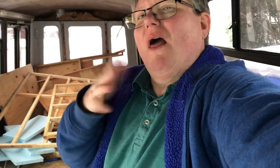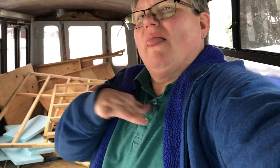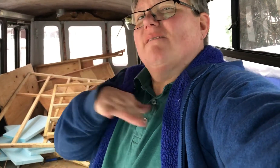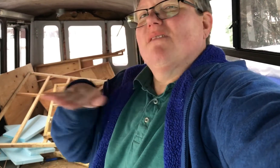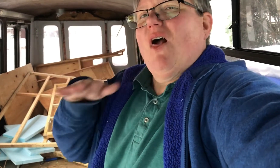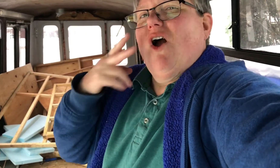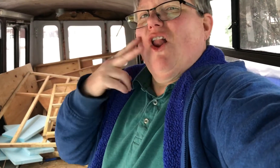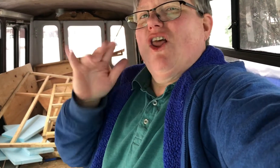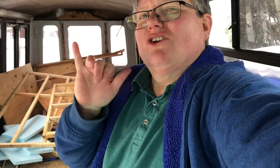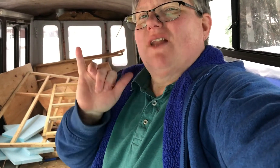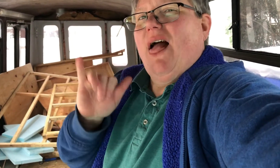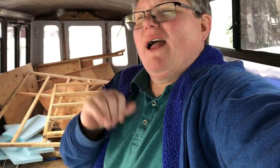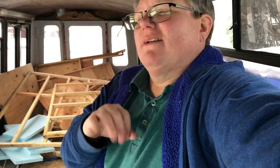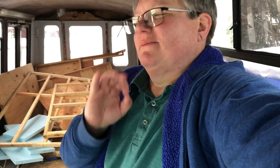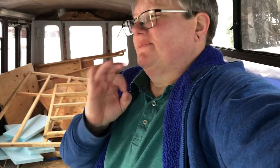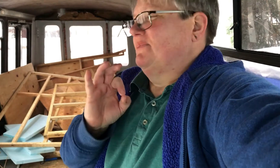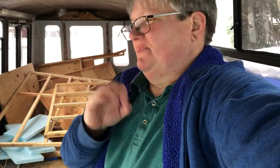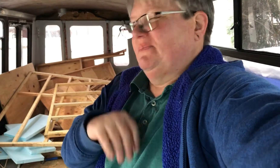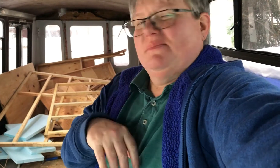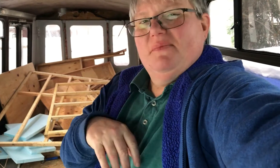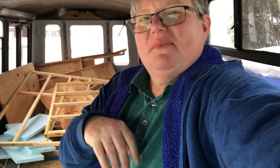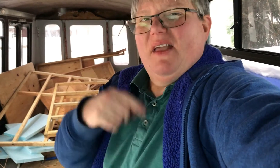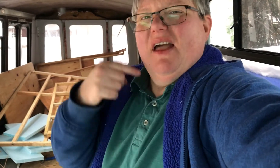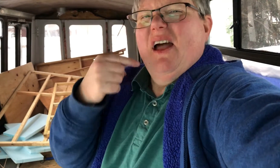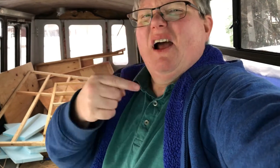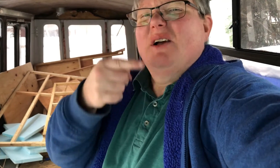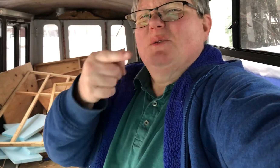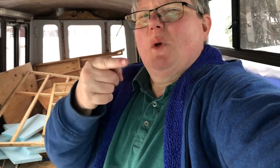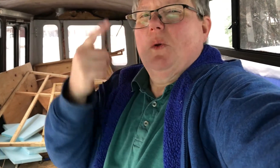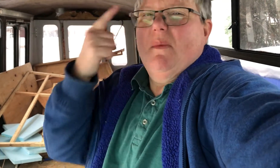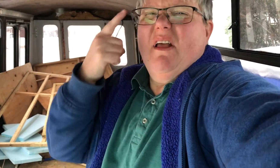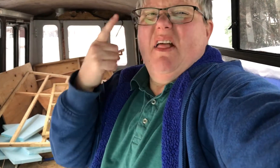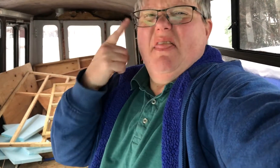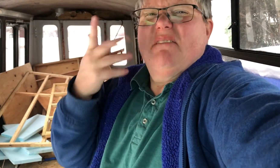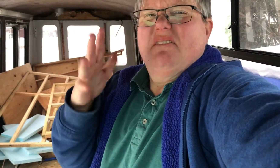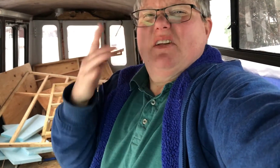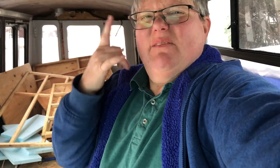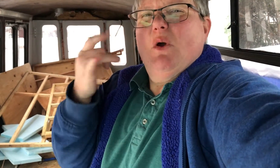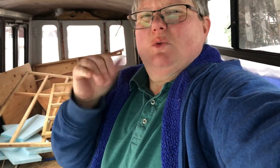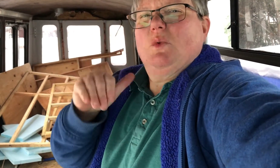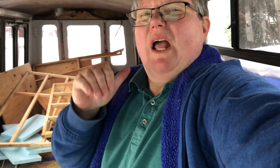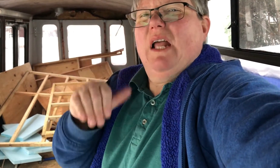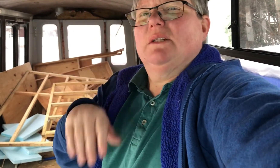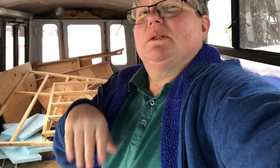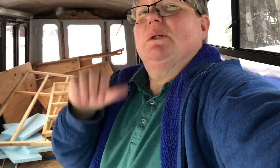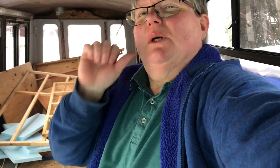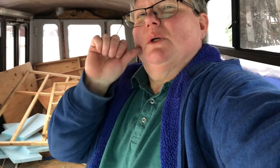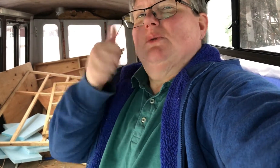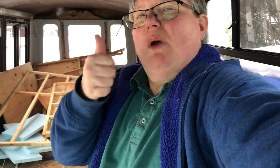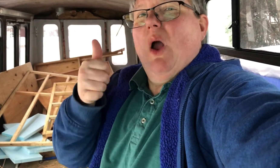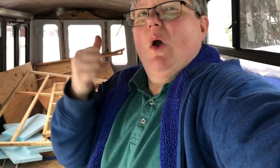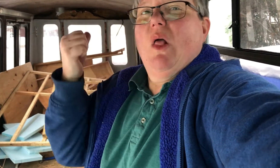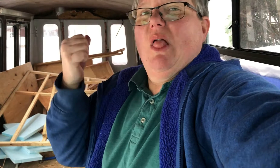floor looks like and that's good. I'll show you. I think I'm finished for tonight and tomorrow I'll